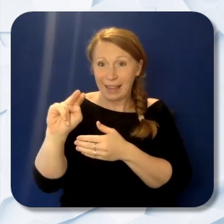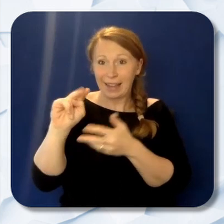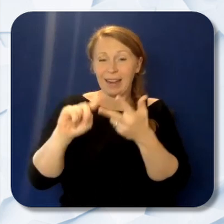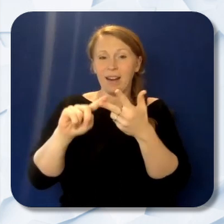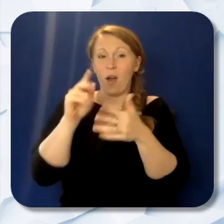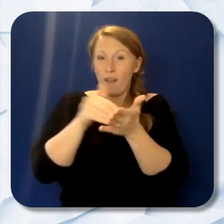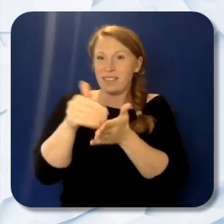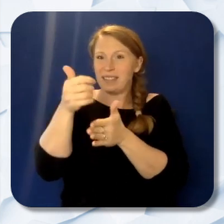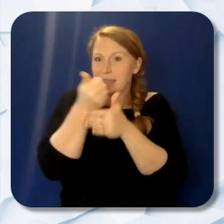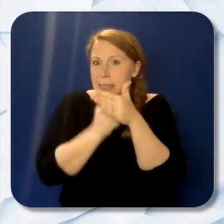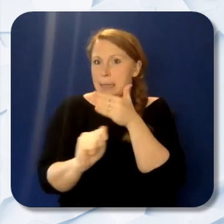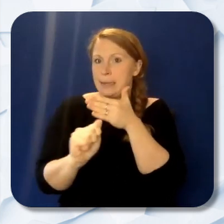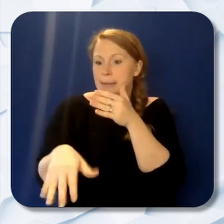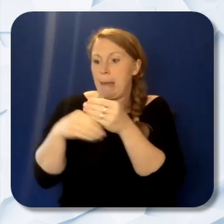And so, people don't know that they're ingesting it.